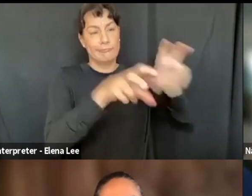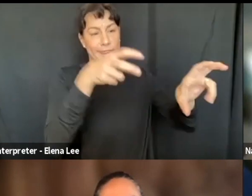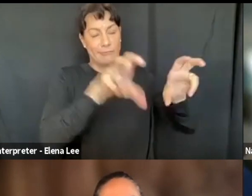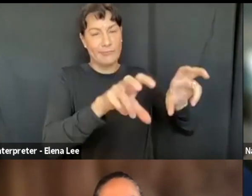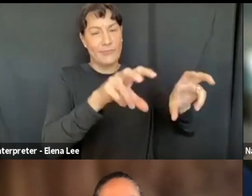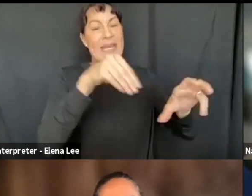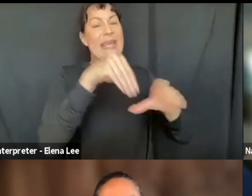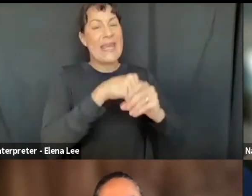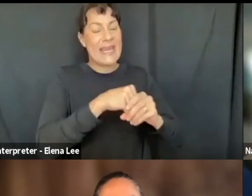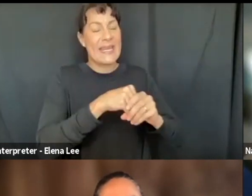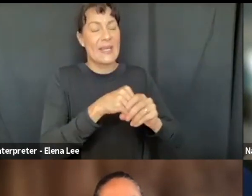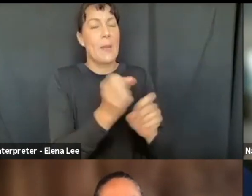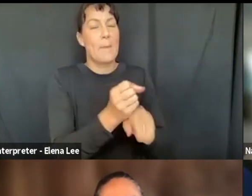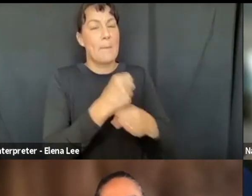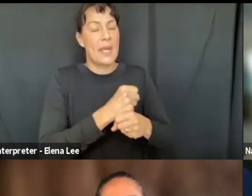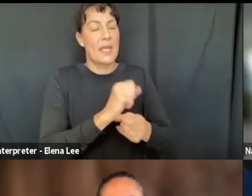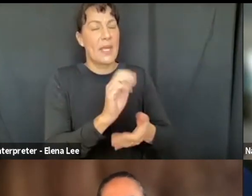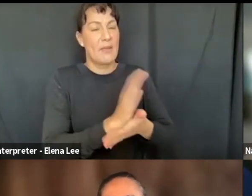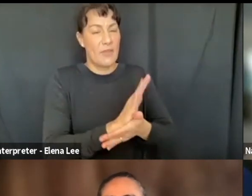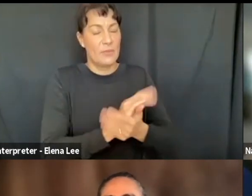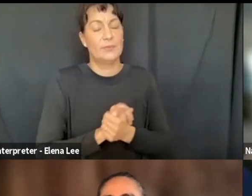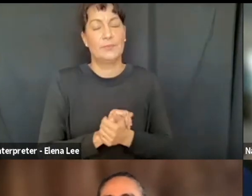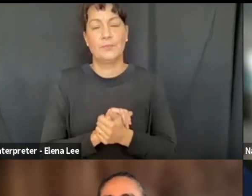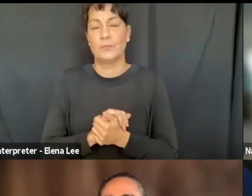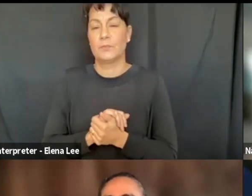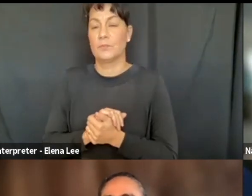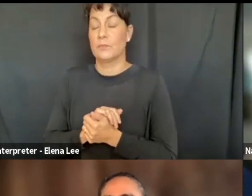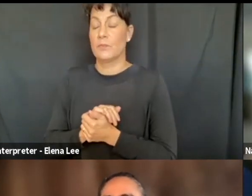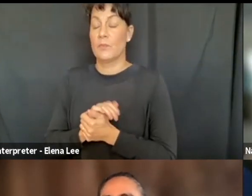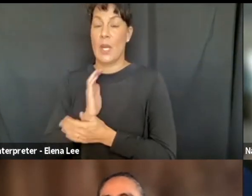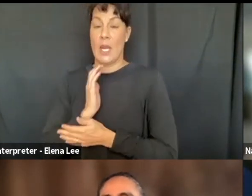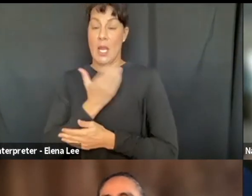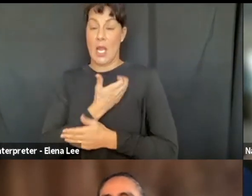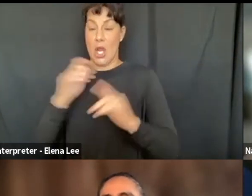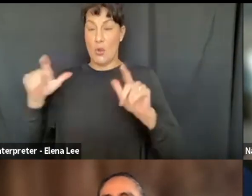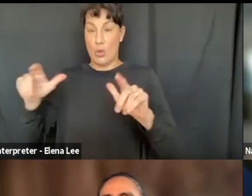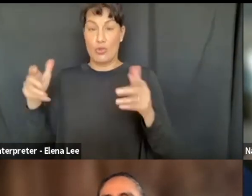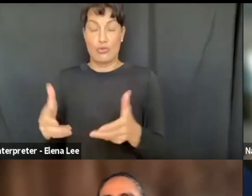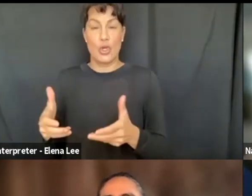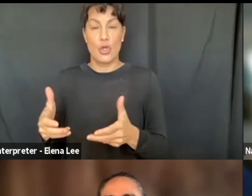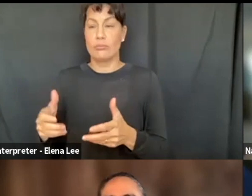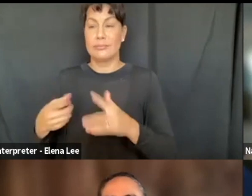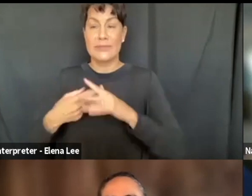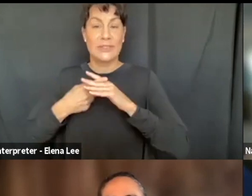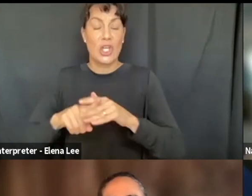The way that the Documentary Accountability Working Group came together was really in the wake